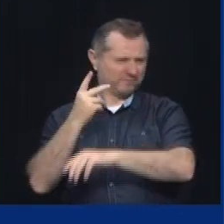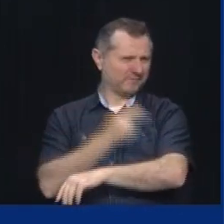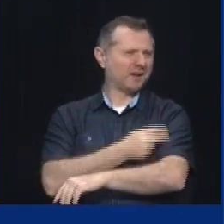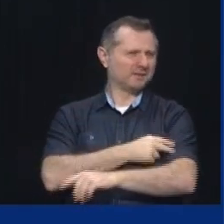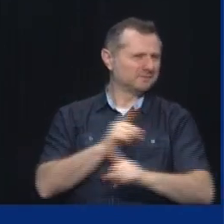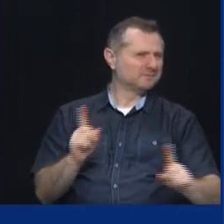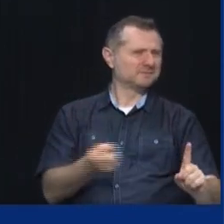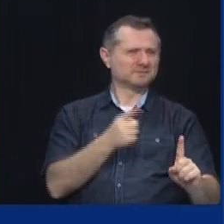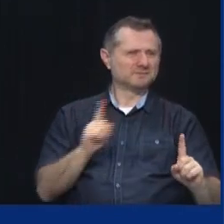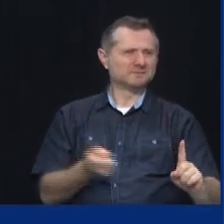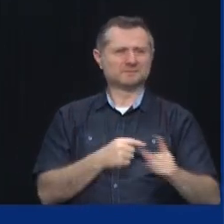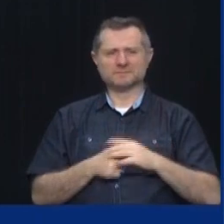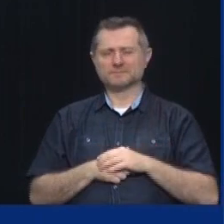EVENTS AND COMMUNITY EVENTS.